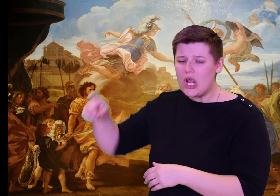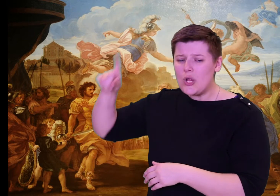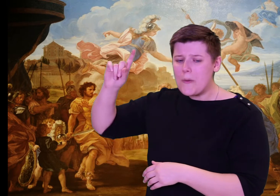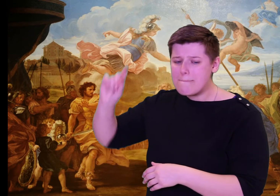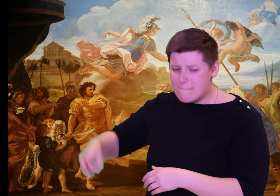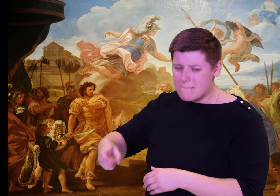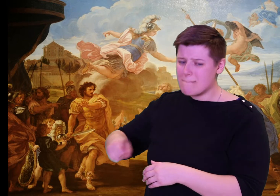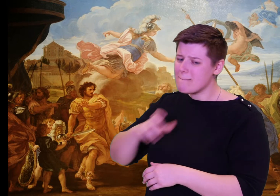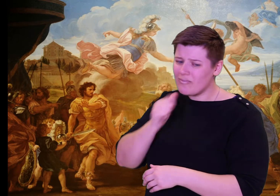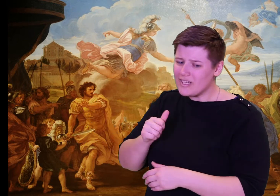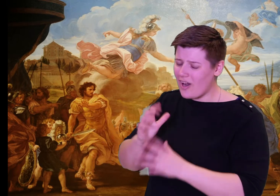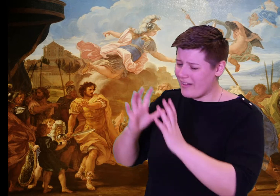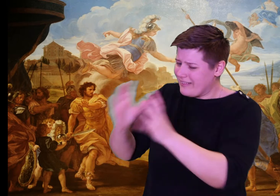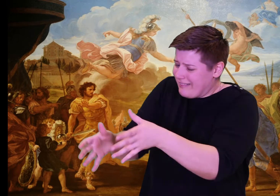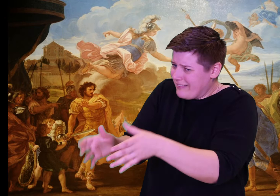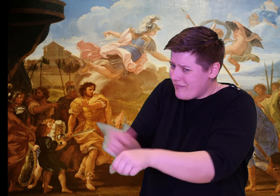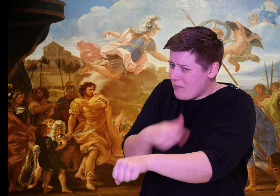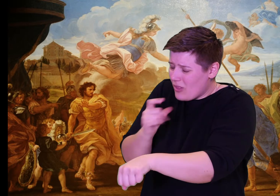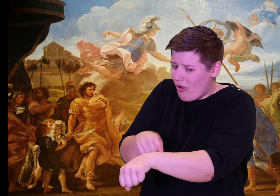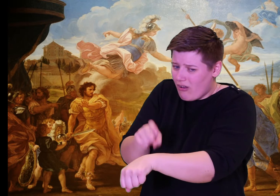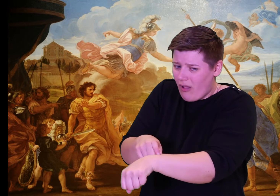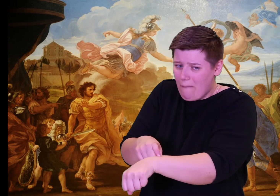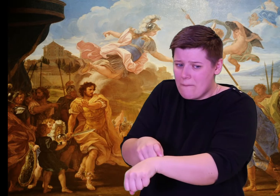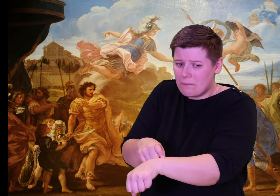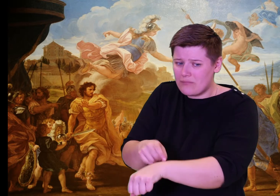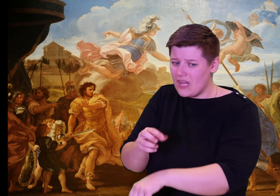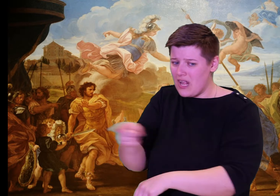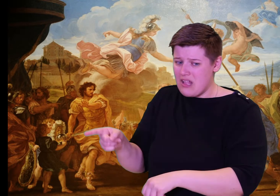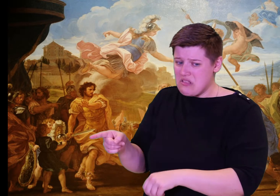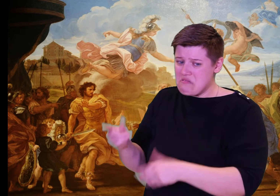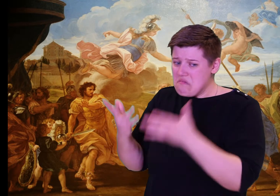them has died and who is safe.